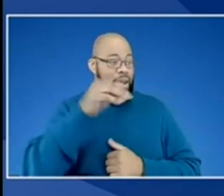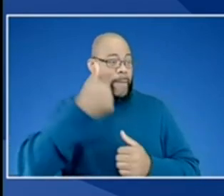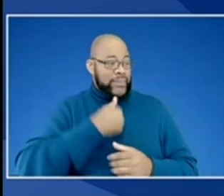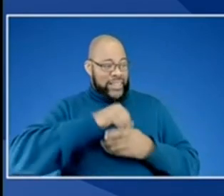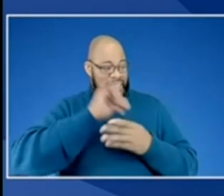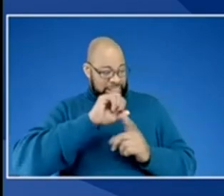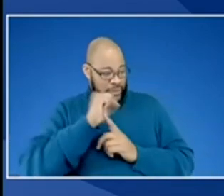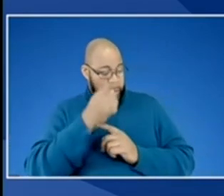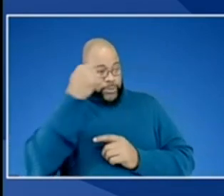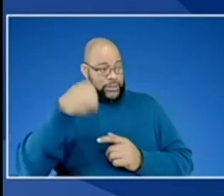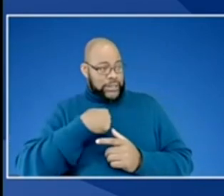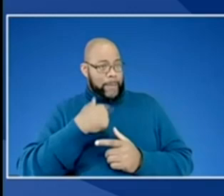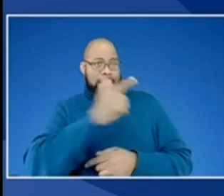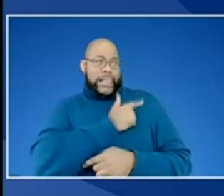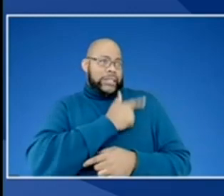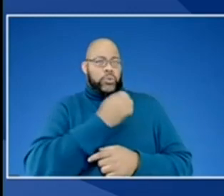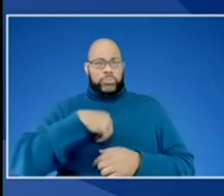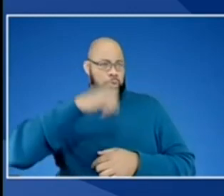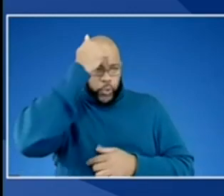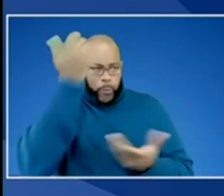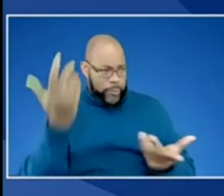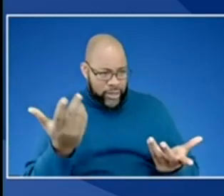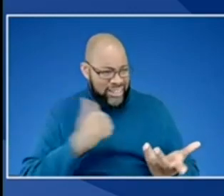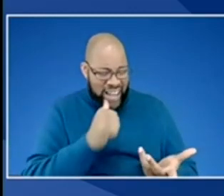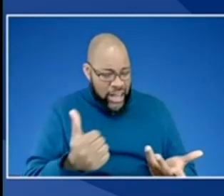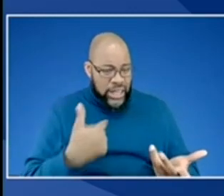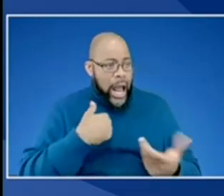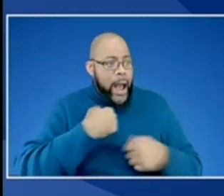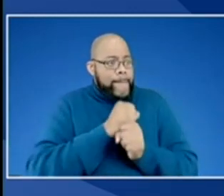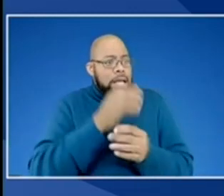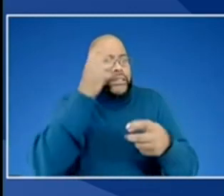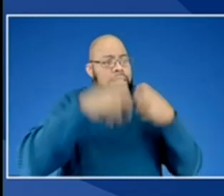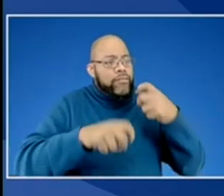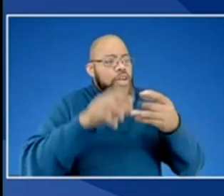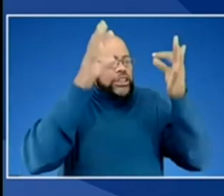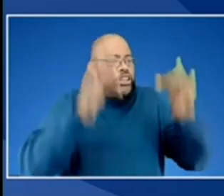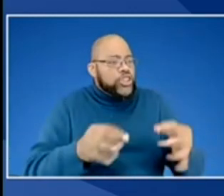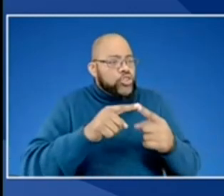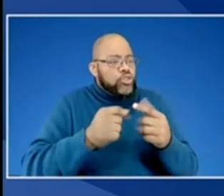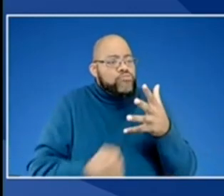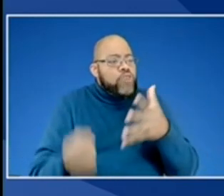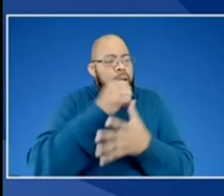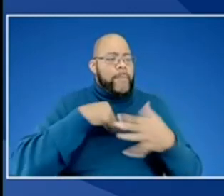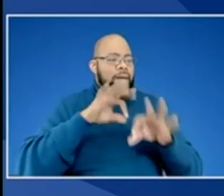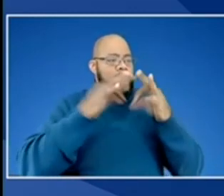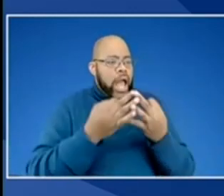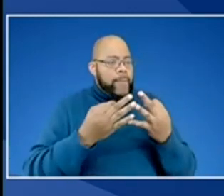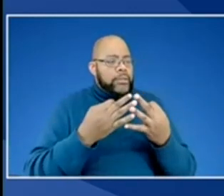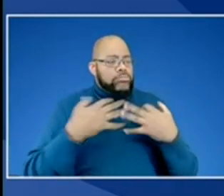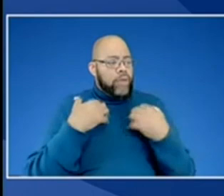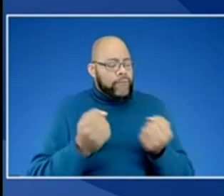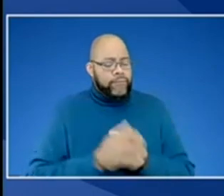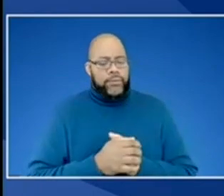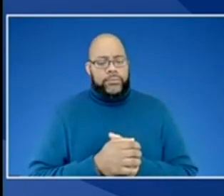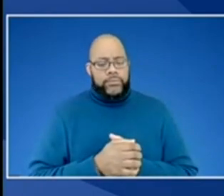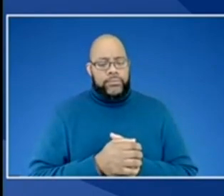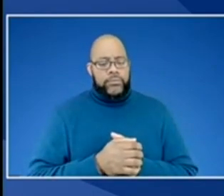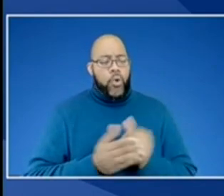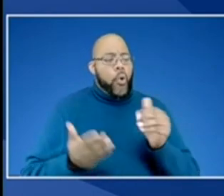because I am lazy or stupid. I simply made the difficult decision to prioritize my family's well-being over my own financial security.